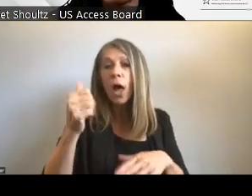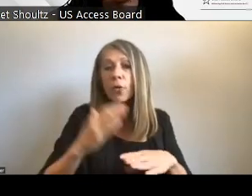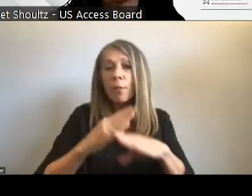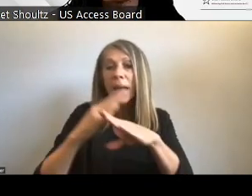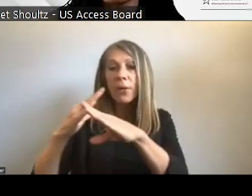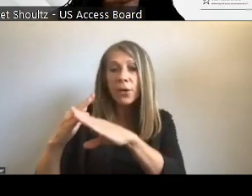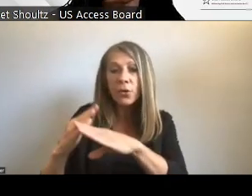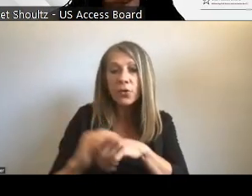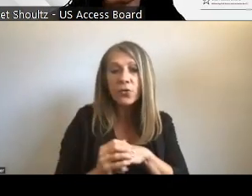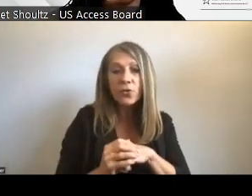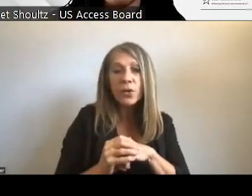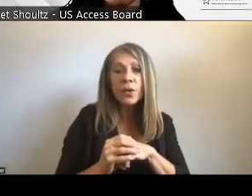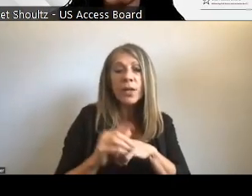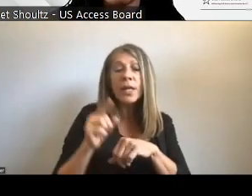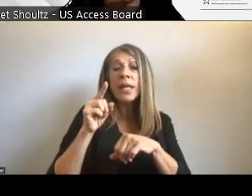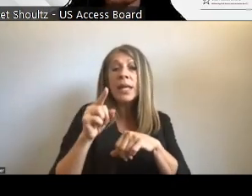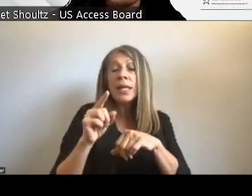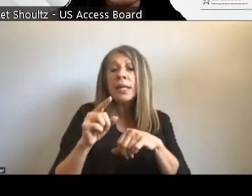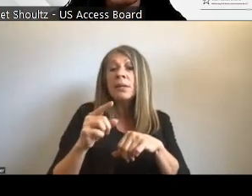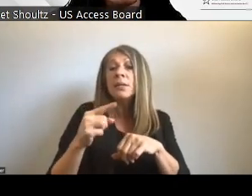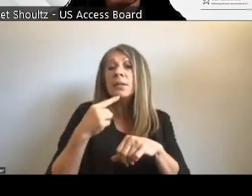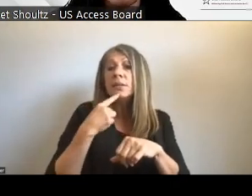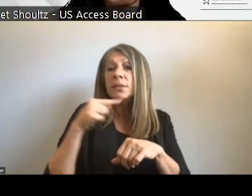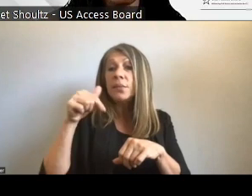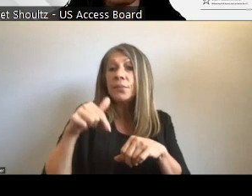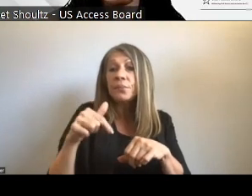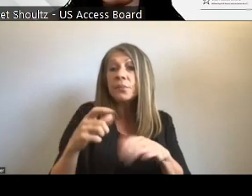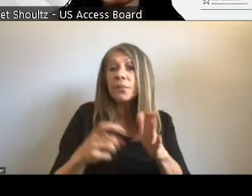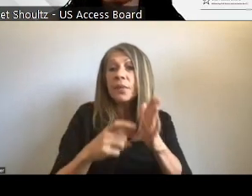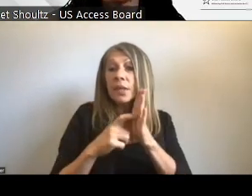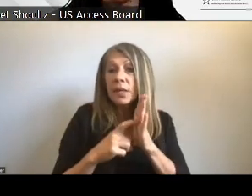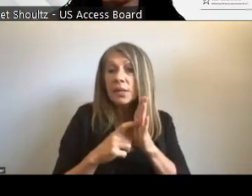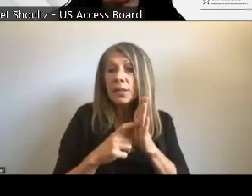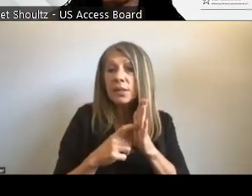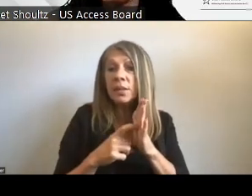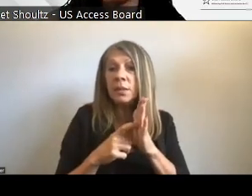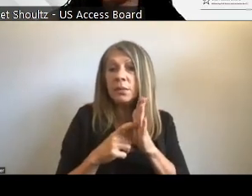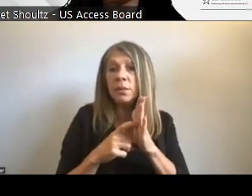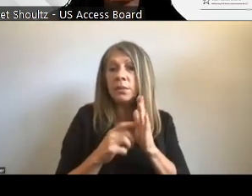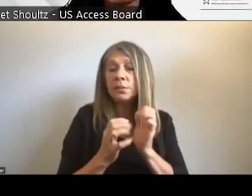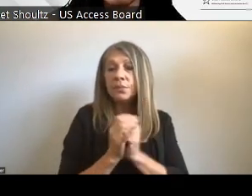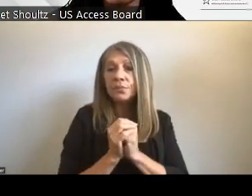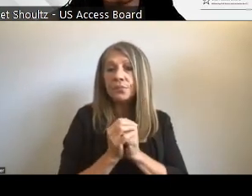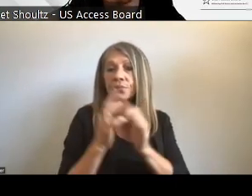In stating this requirement, what was previously advisory, as a rule text,